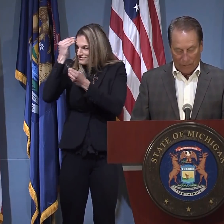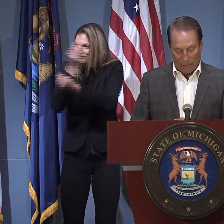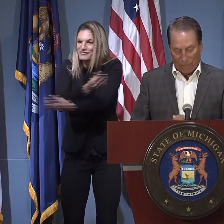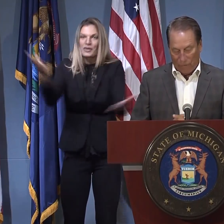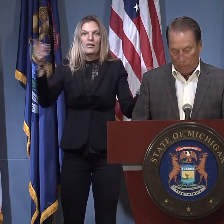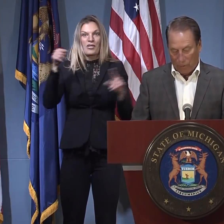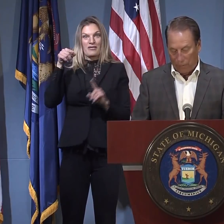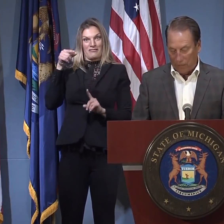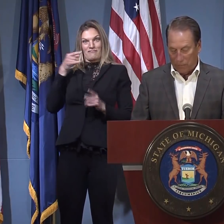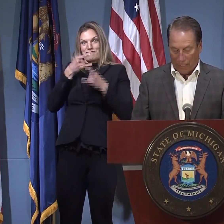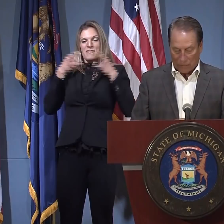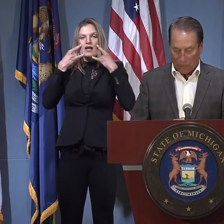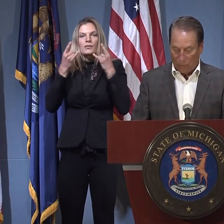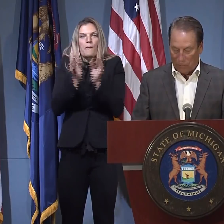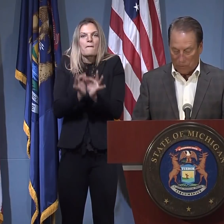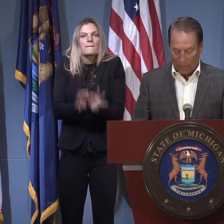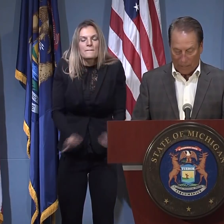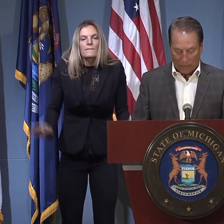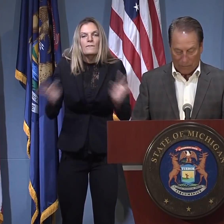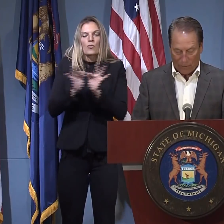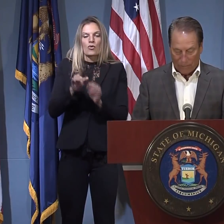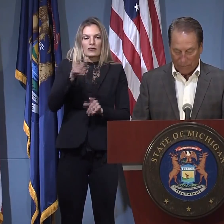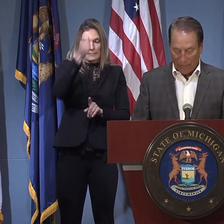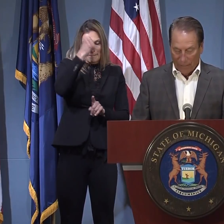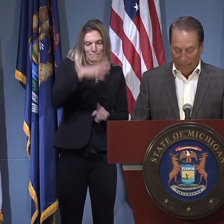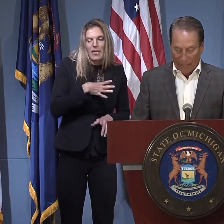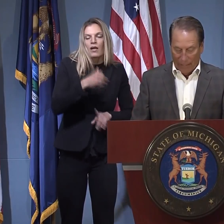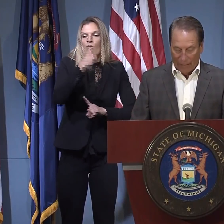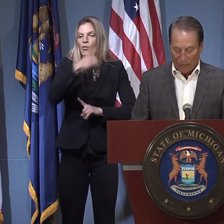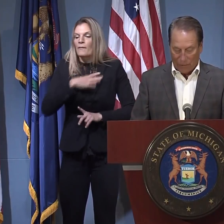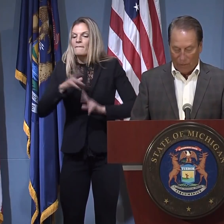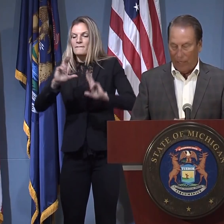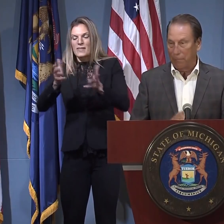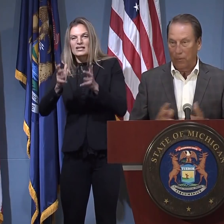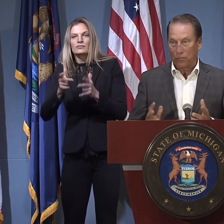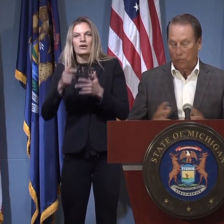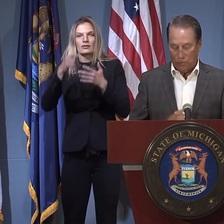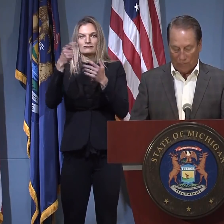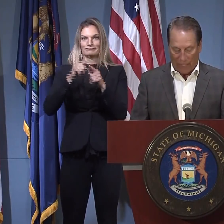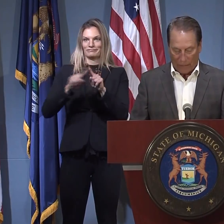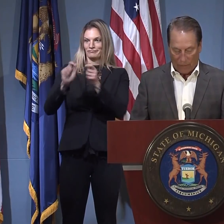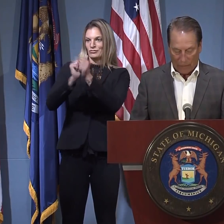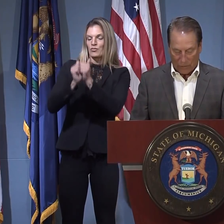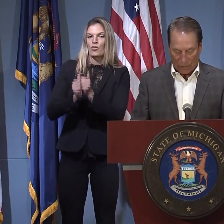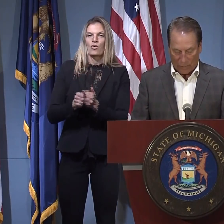PUT TOGETHER A THING TO TRY TO HELP PEOPLE UNDERSTAND HOW IMPORTANT THIS IS, AND IN